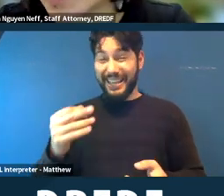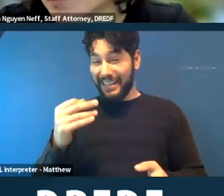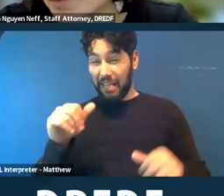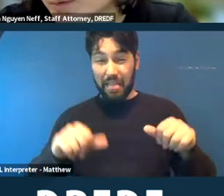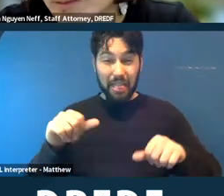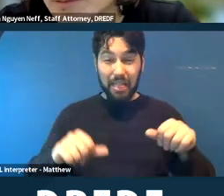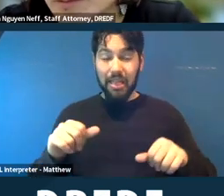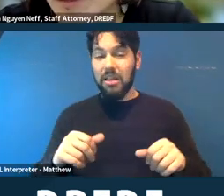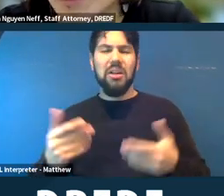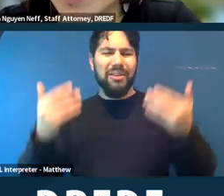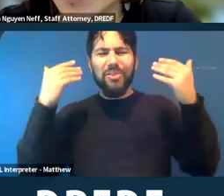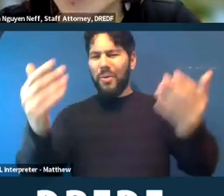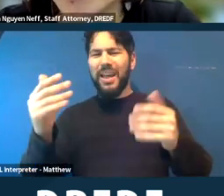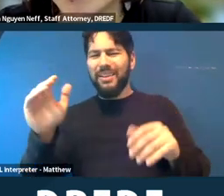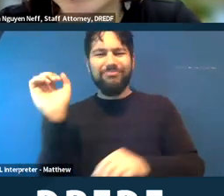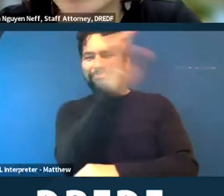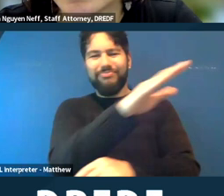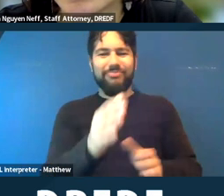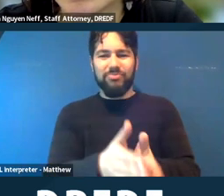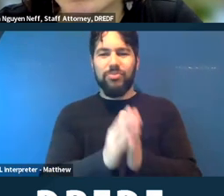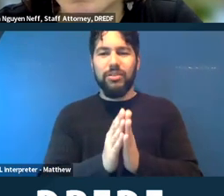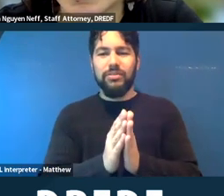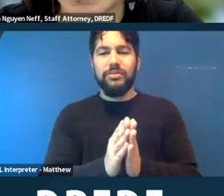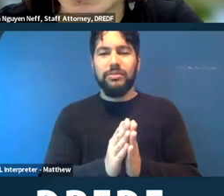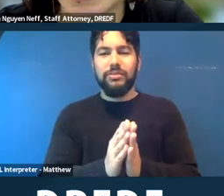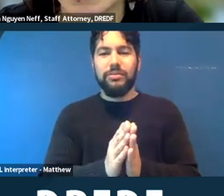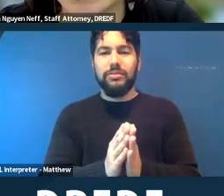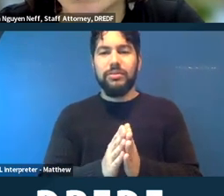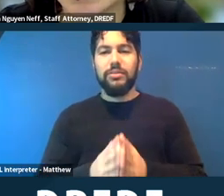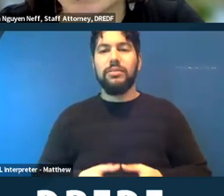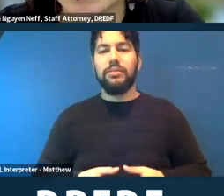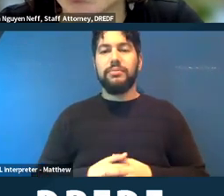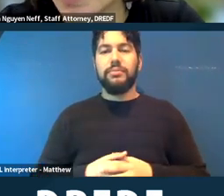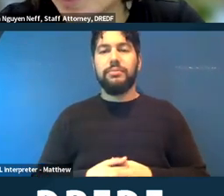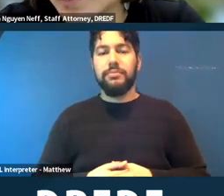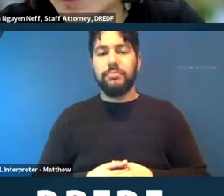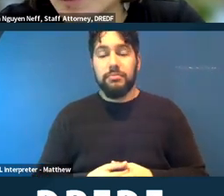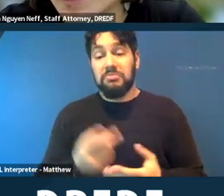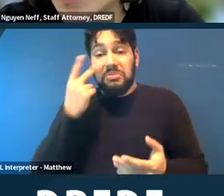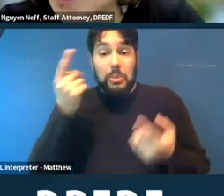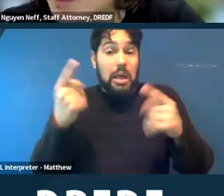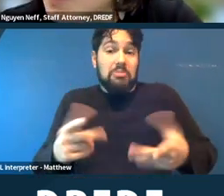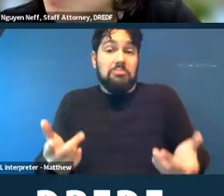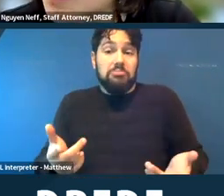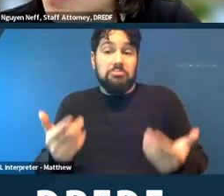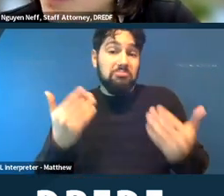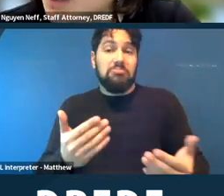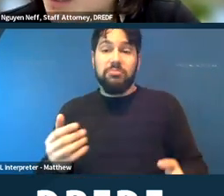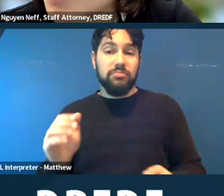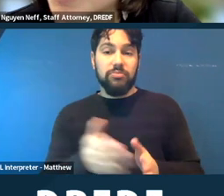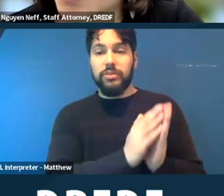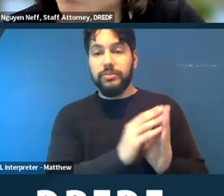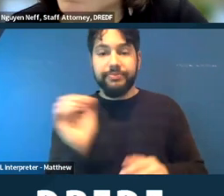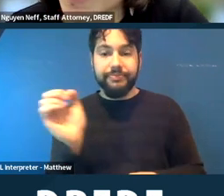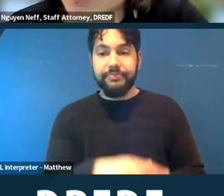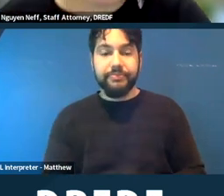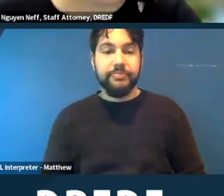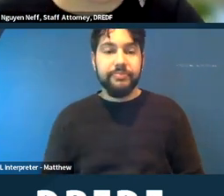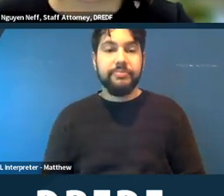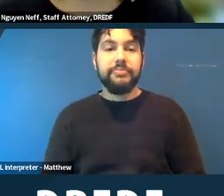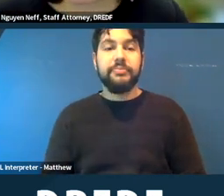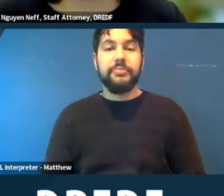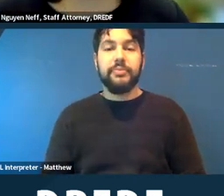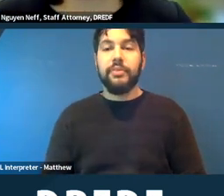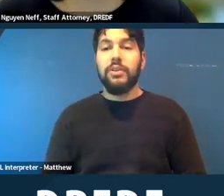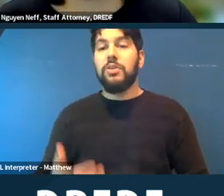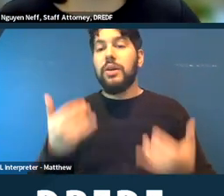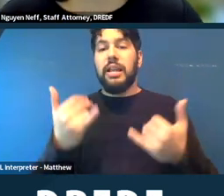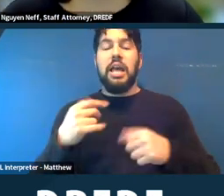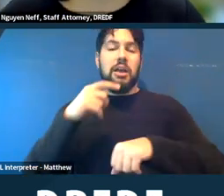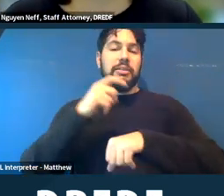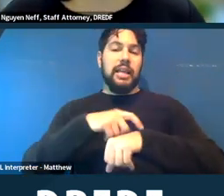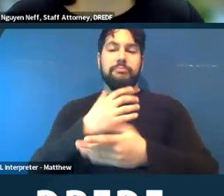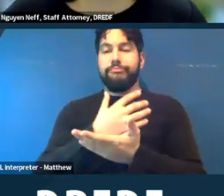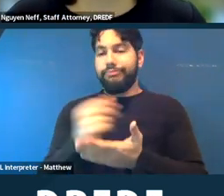the request, and, you know, see what happens. So we're at time. It's 1:00. This is Michelle